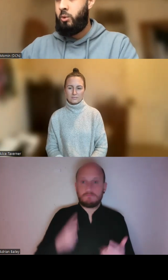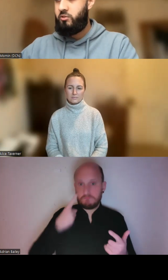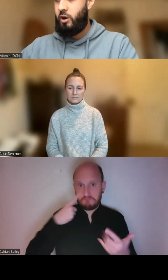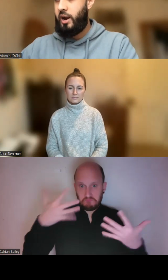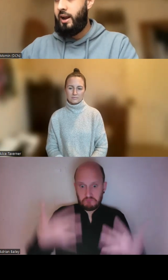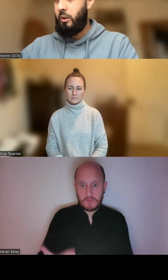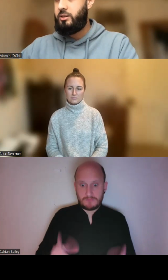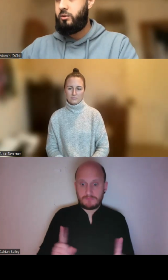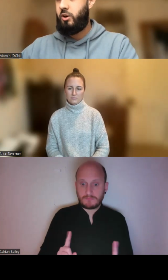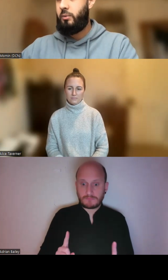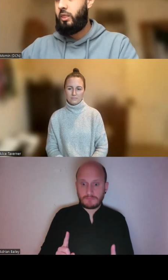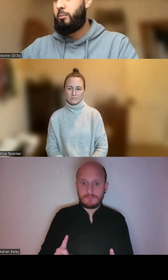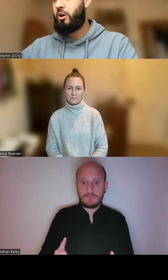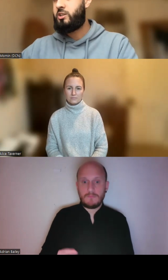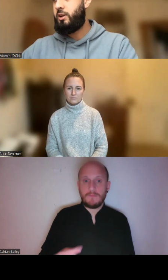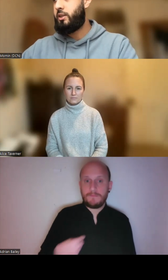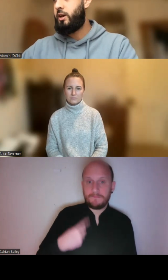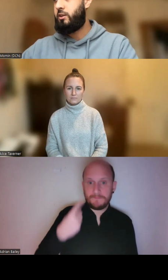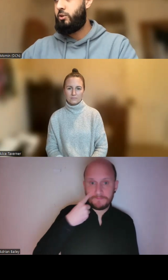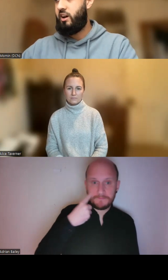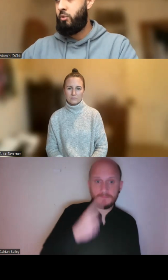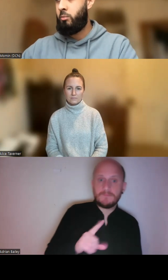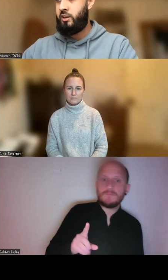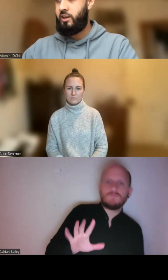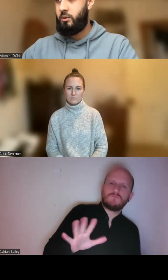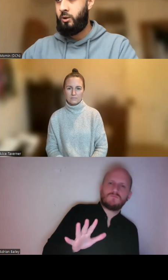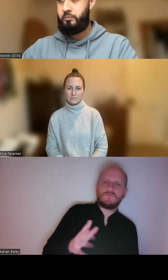What we've got right now is we've got approximately a third of you that have more money available